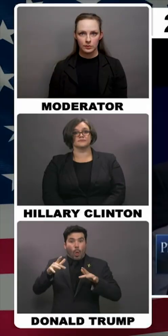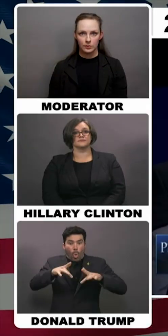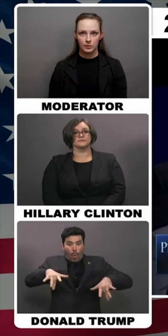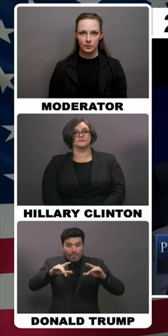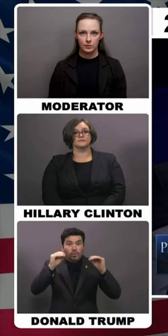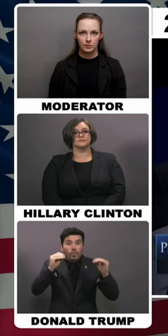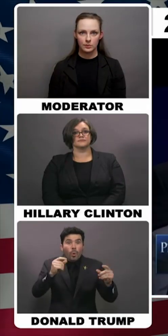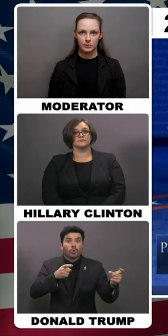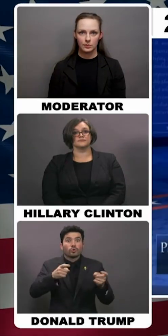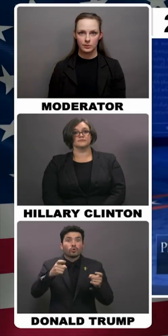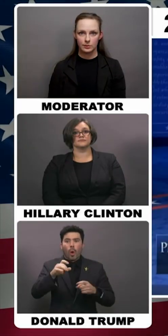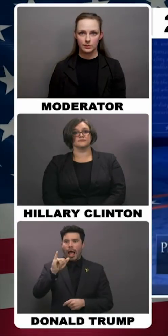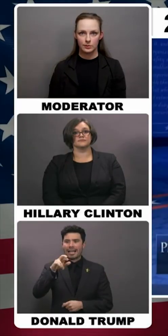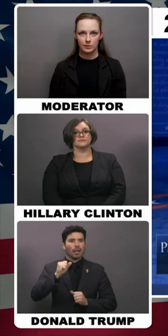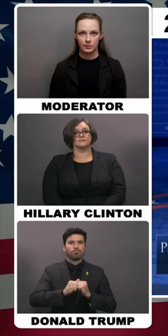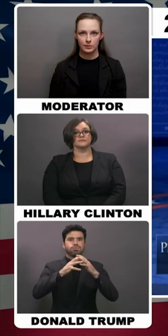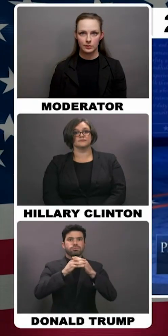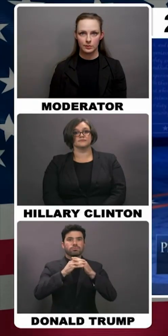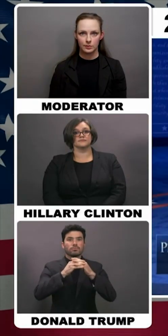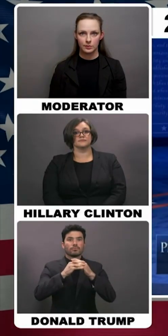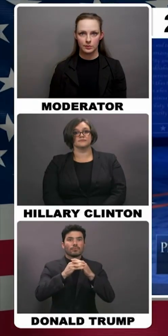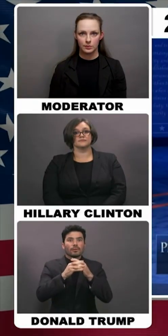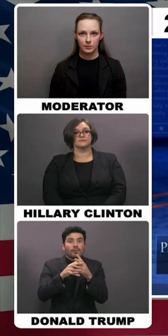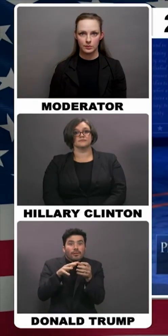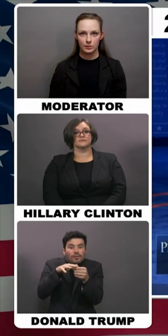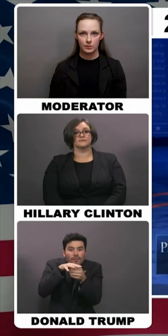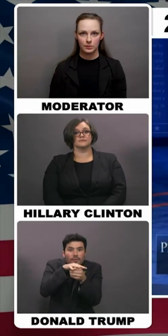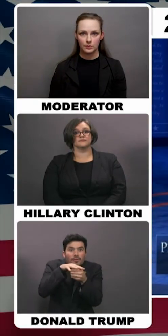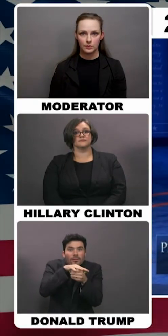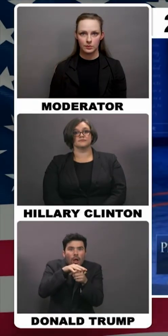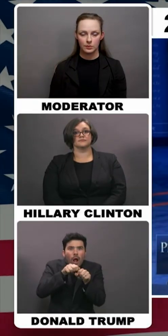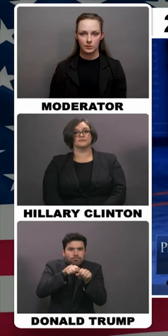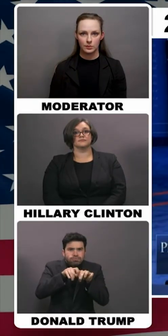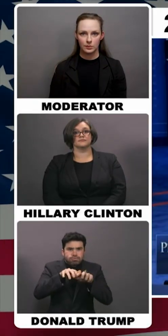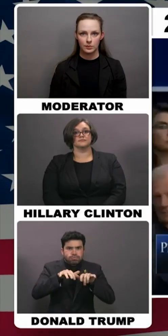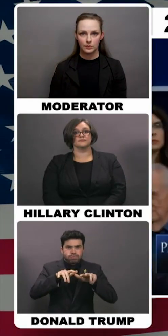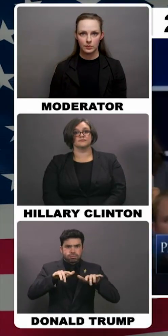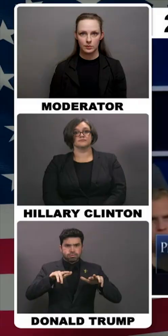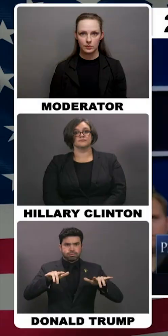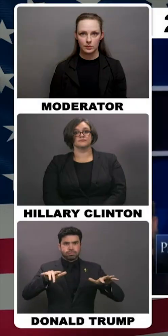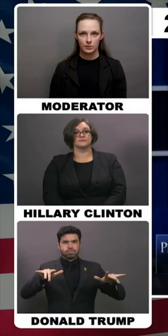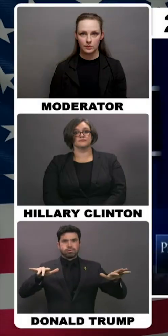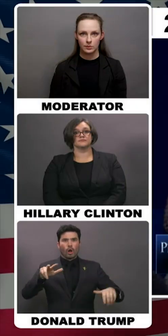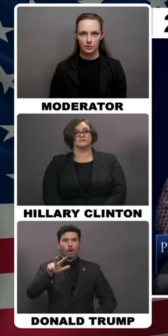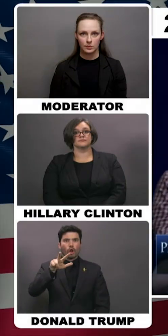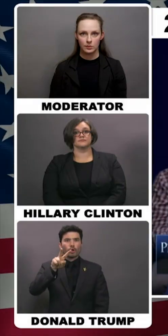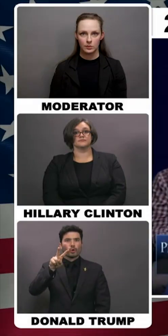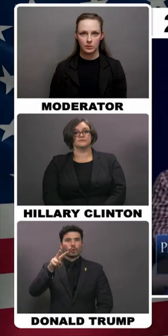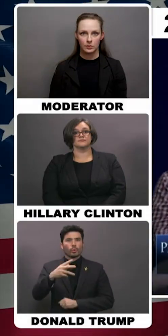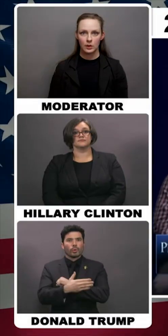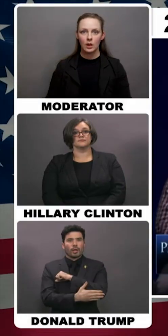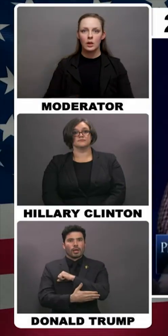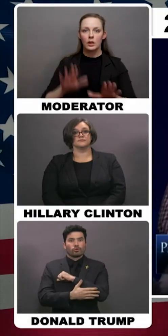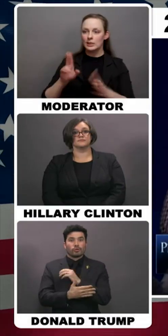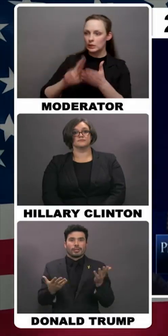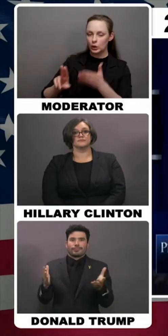They started from that little area and now they're in 32 different nations. Hillary Secretary, congratulations. Great job. Won't